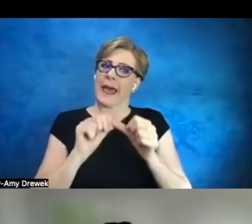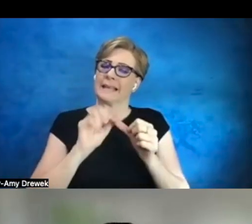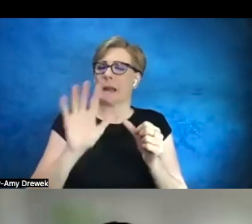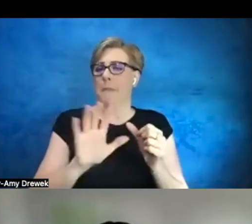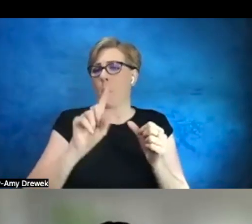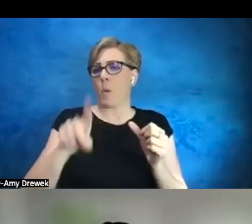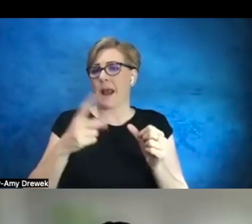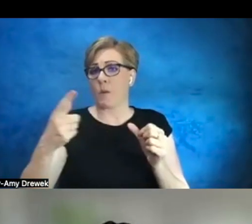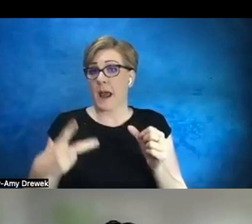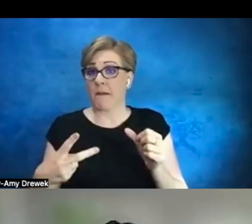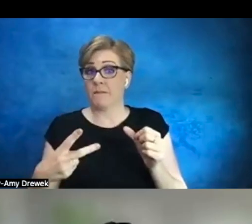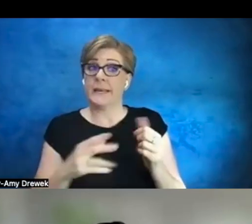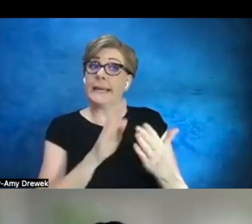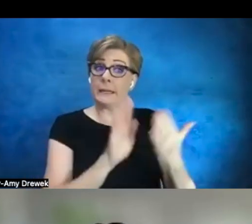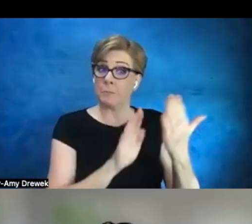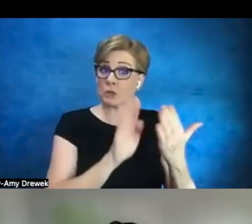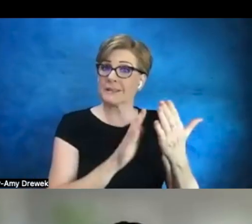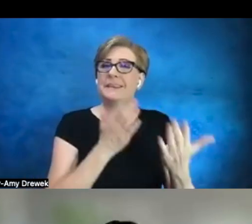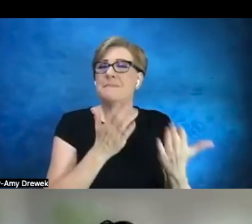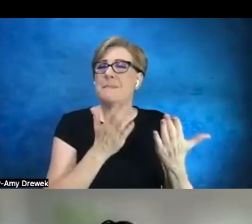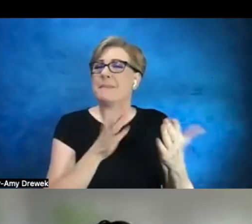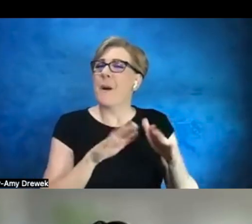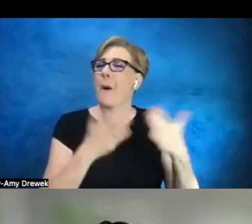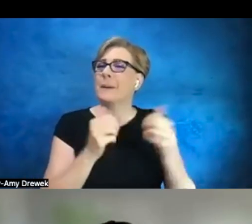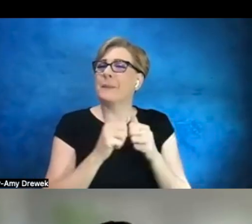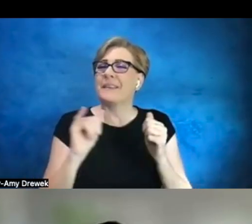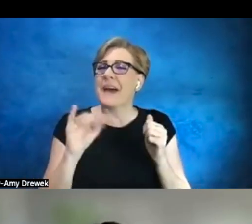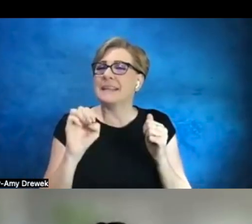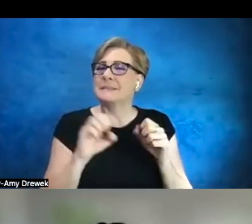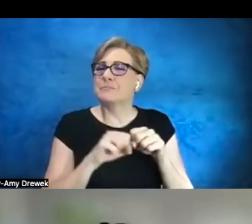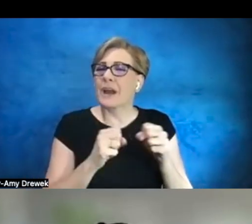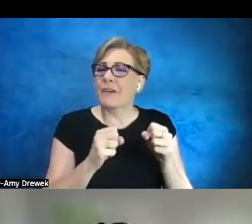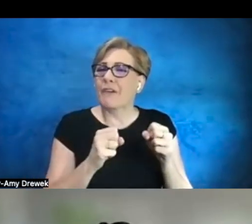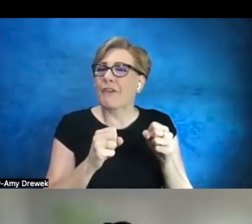In person, you might start with an ice break for 5 minutes, do 5 minutes of intro, maybe